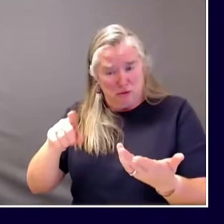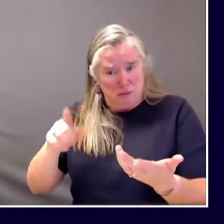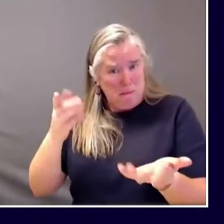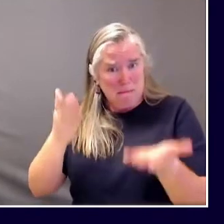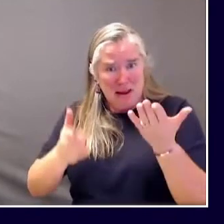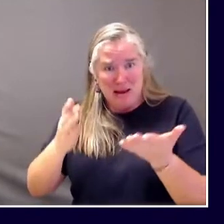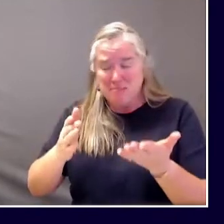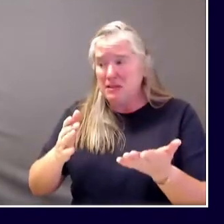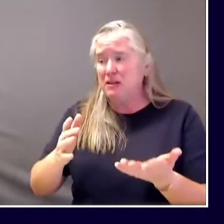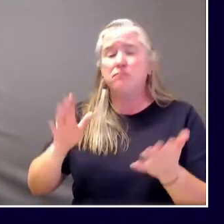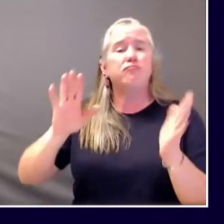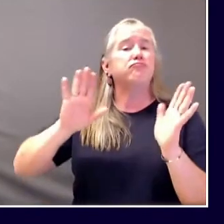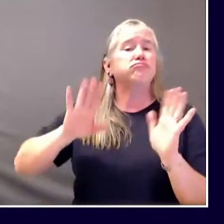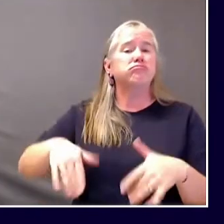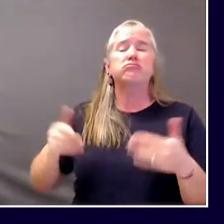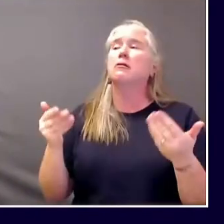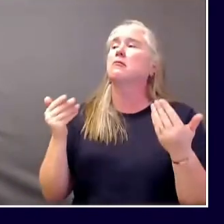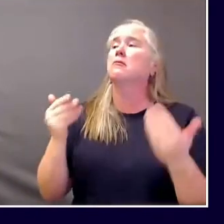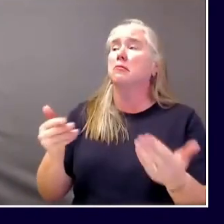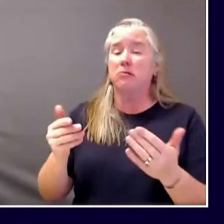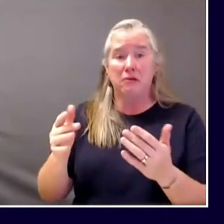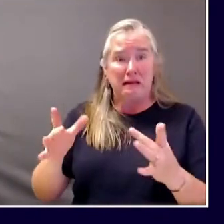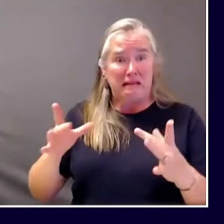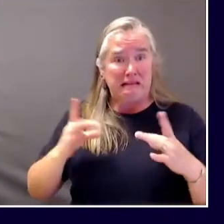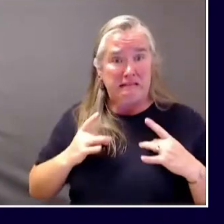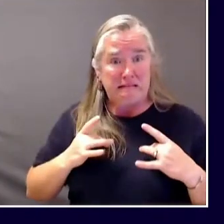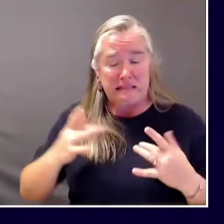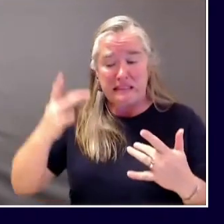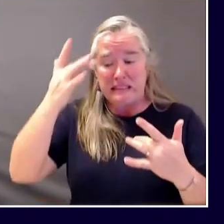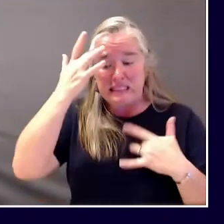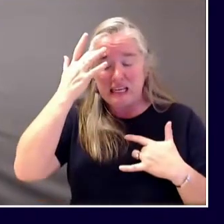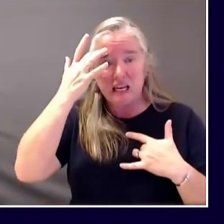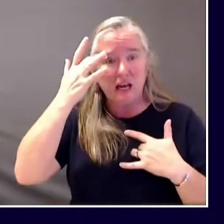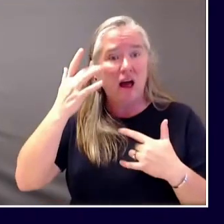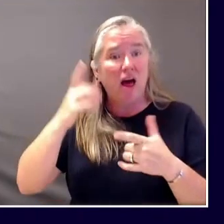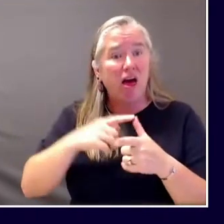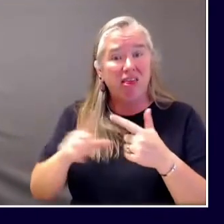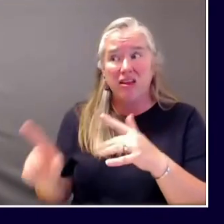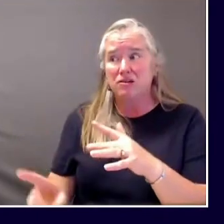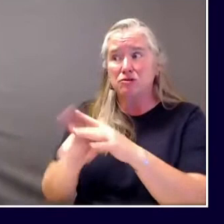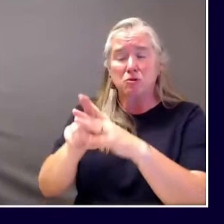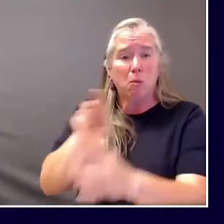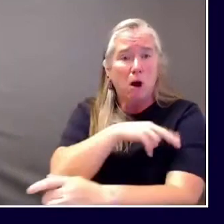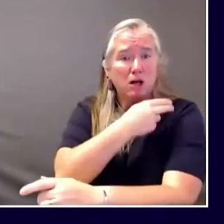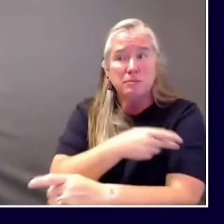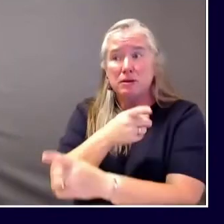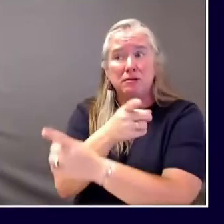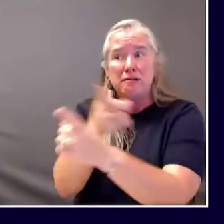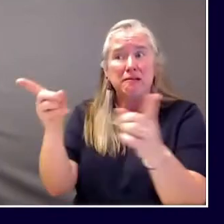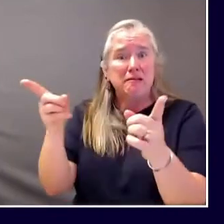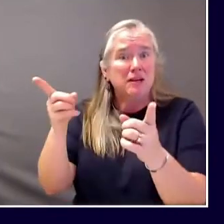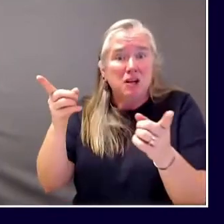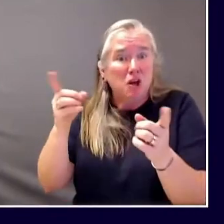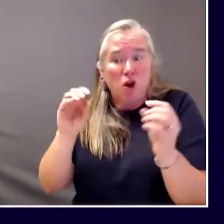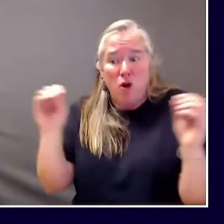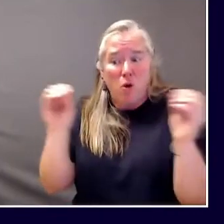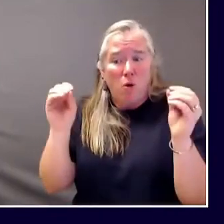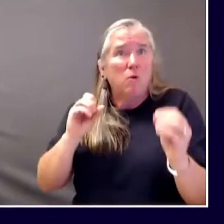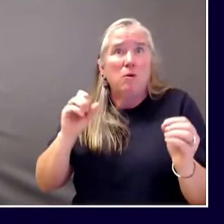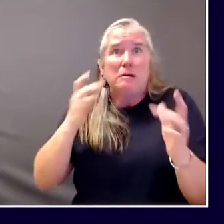medical personnel to take care of you and take care of those